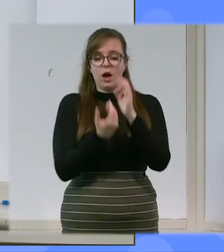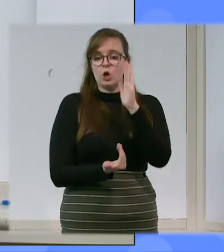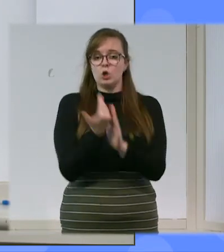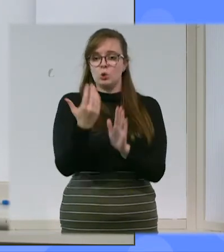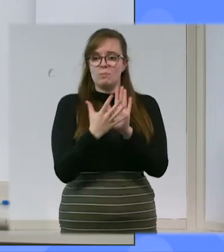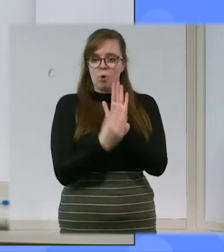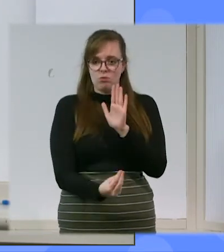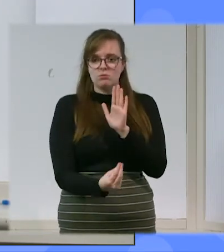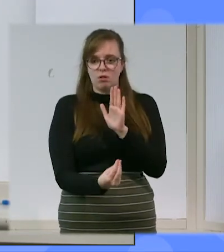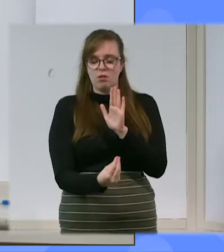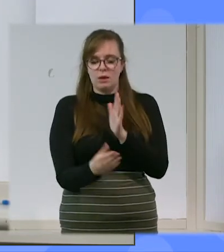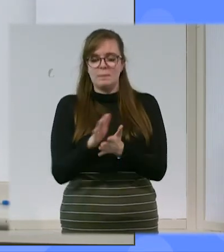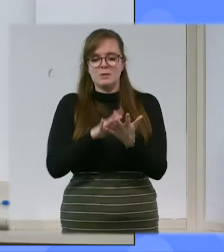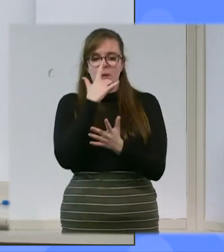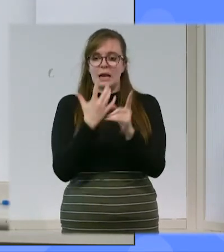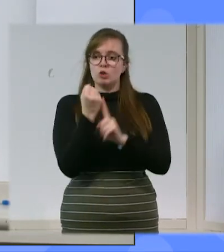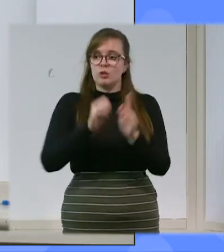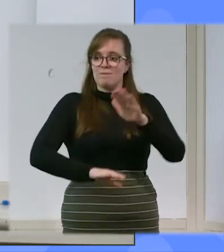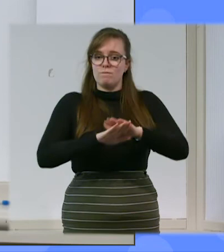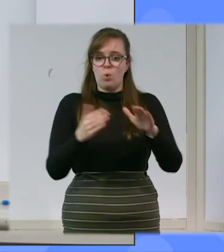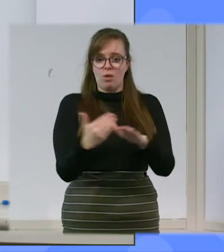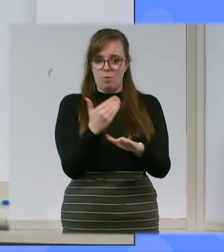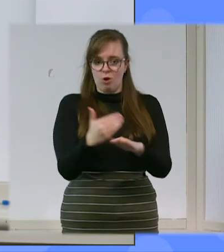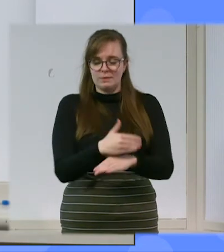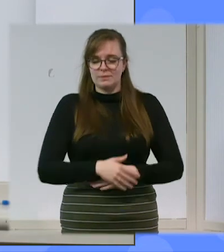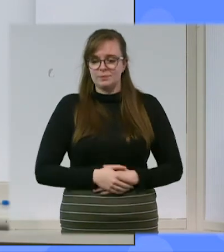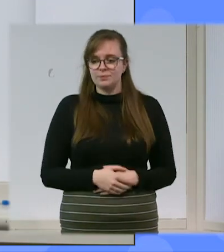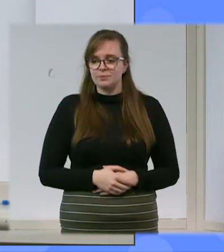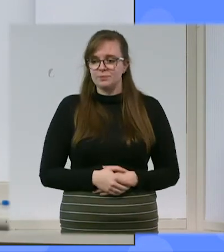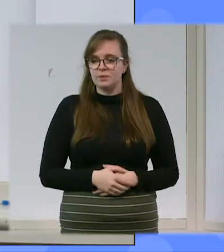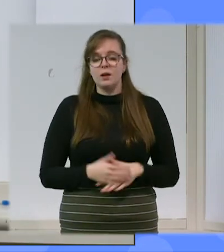order to achieve full employment at the moment it seems to me that it's based on